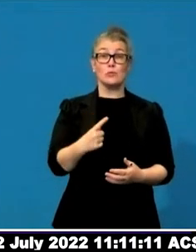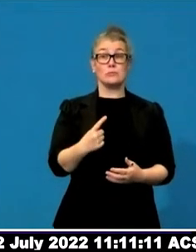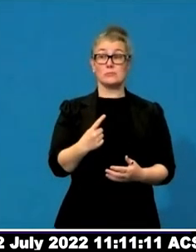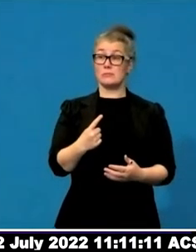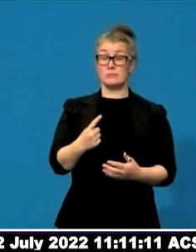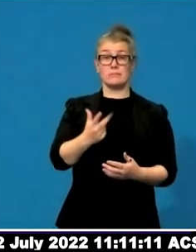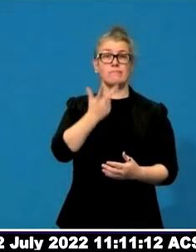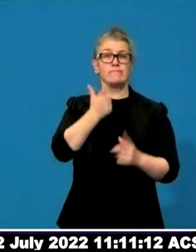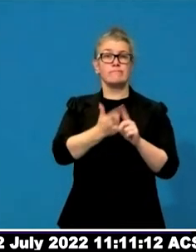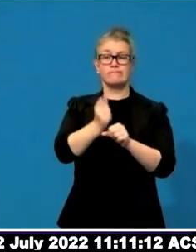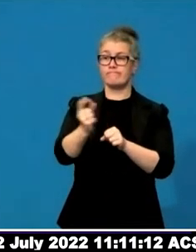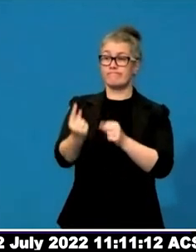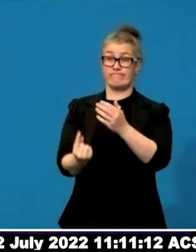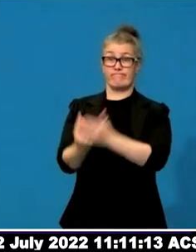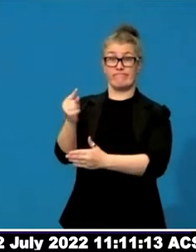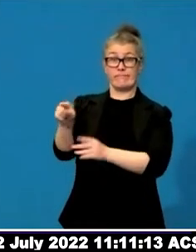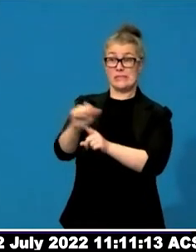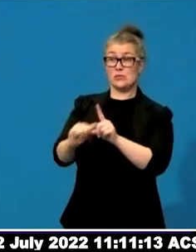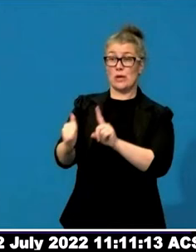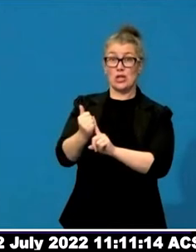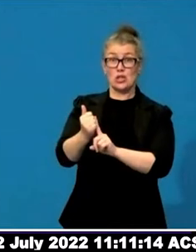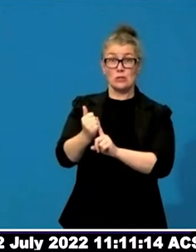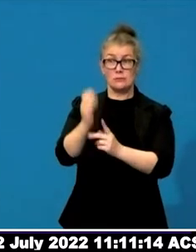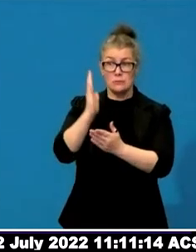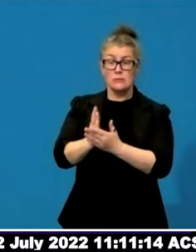that are very - are concerning for that individual